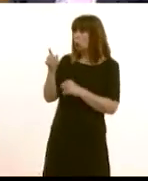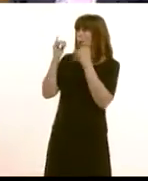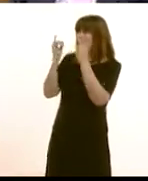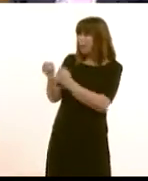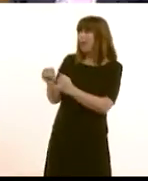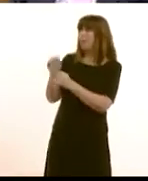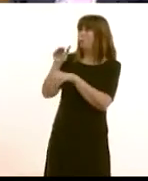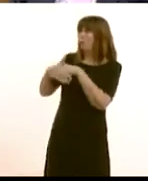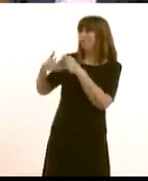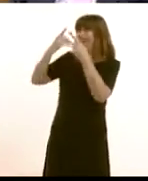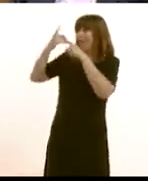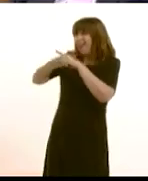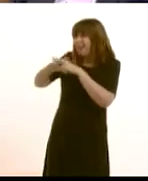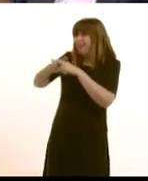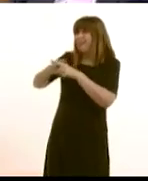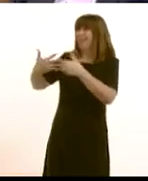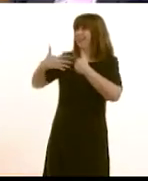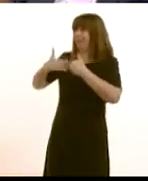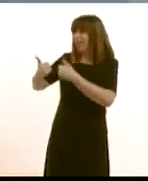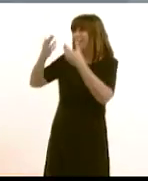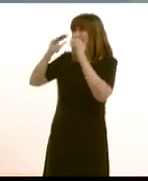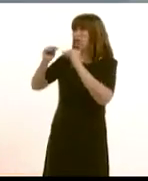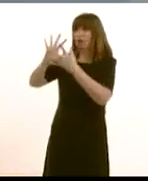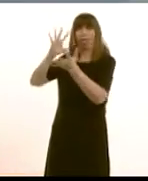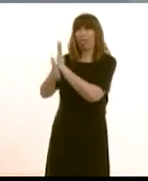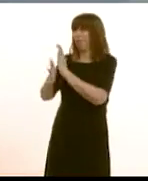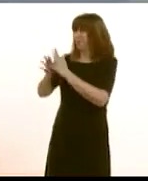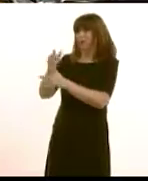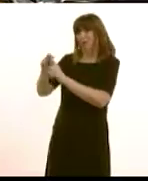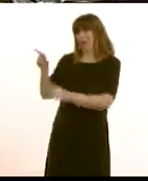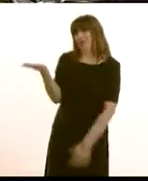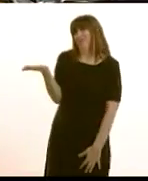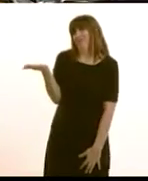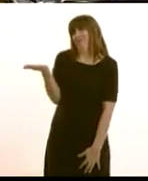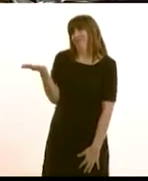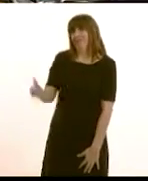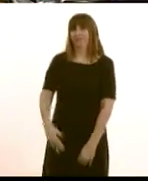that we see in education and health in England. Elin Jones: Brif Weinidog, mae tua £15 miliwn